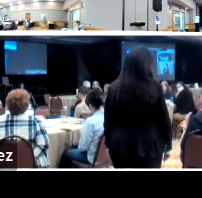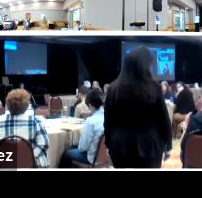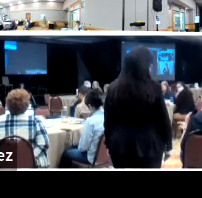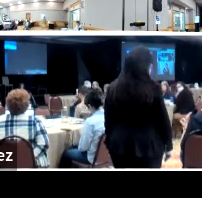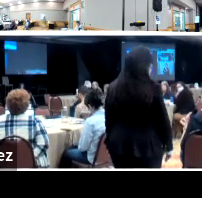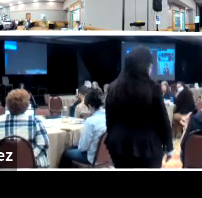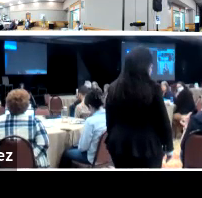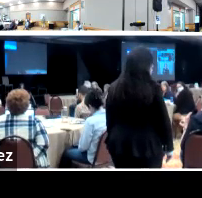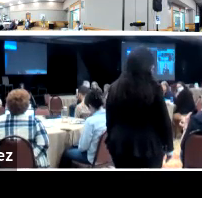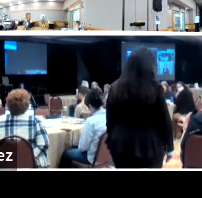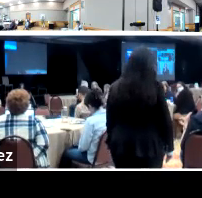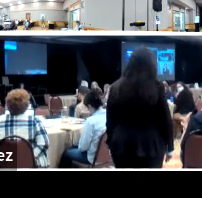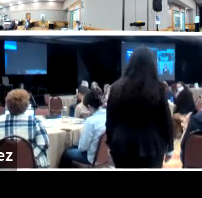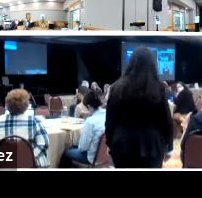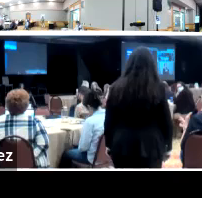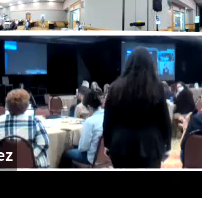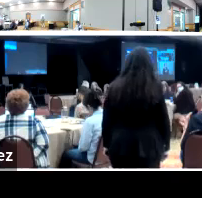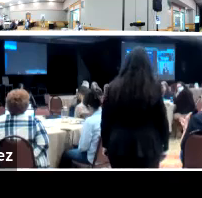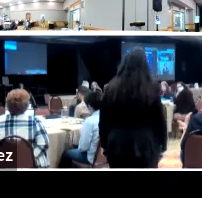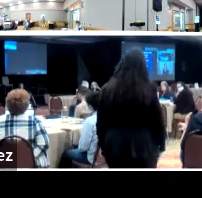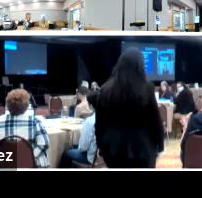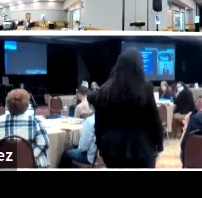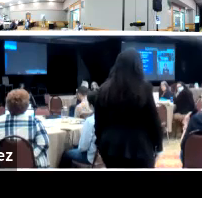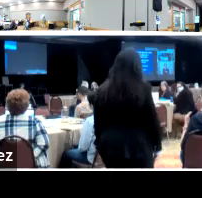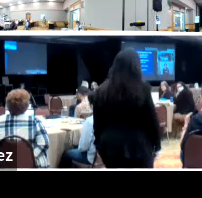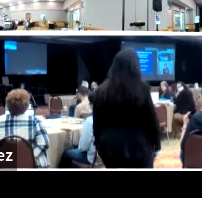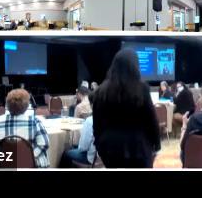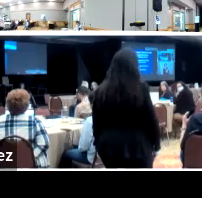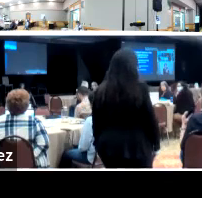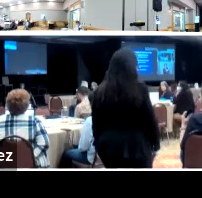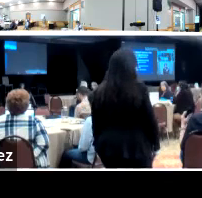But it helps when they're in the preevacuation stage or the long,